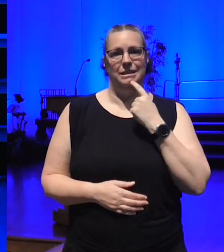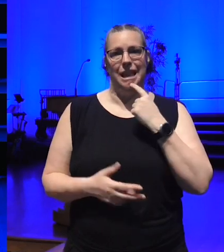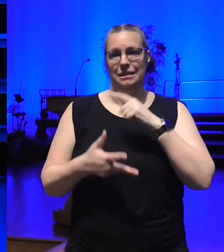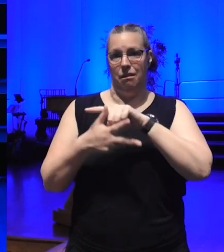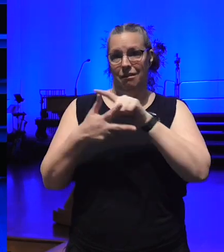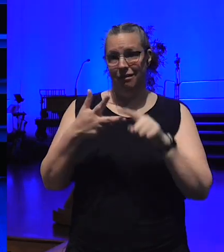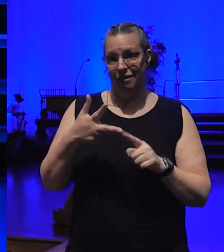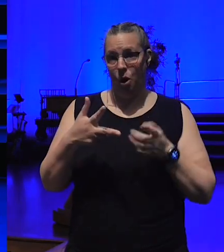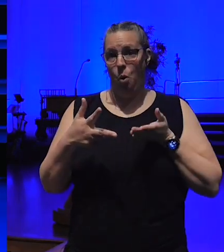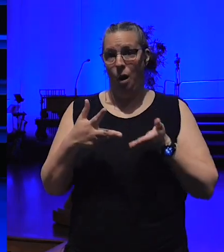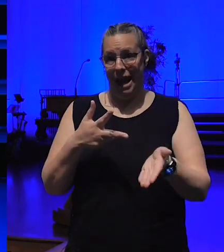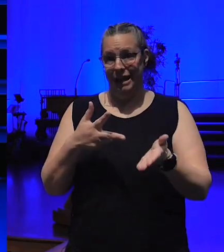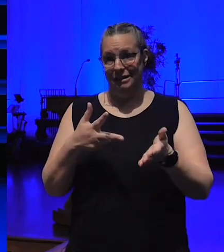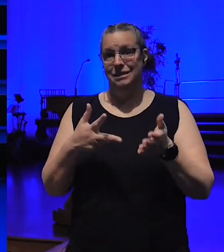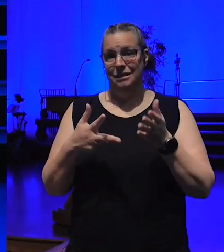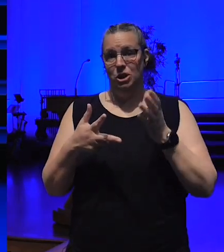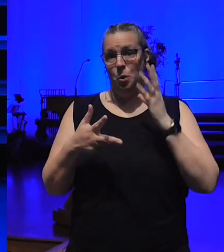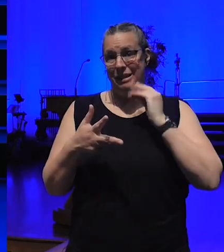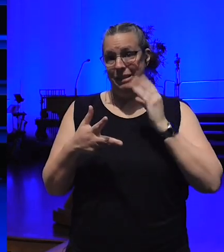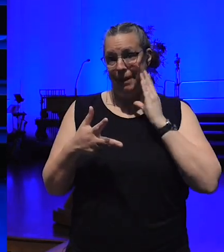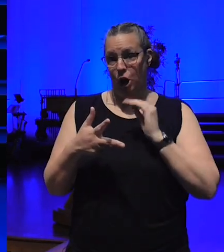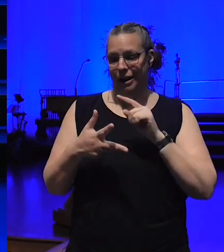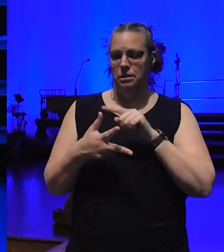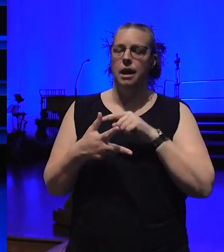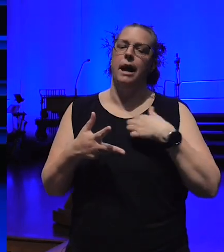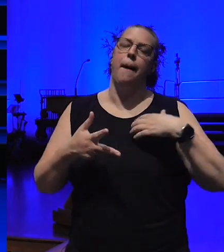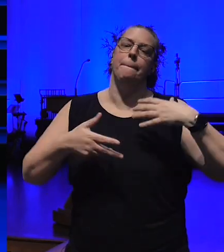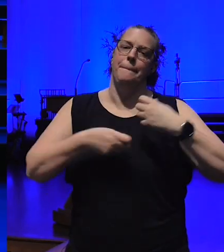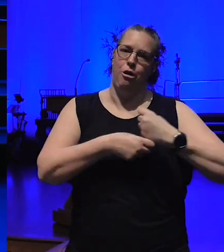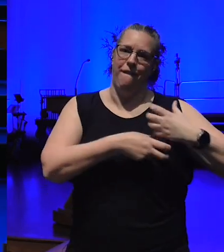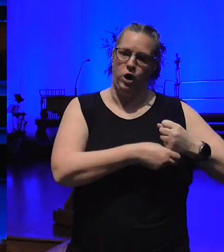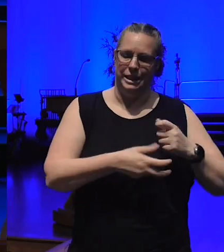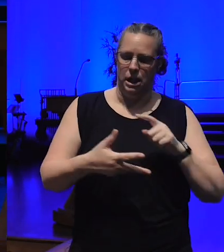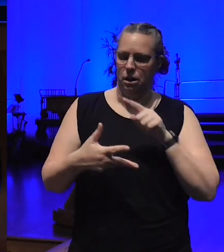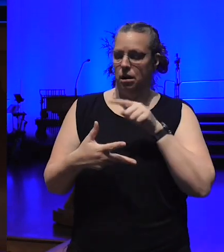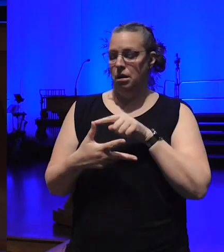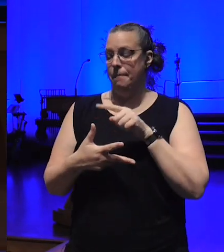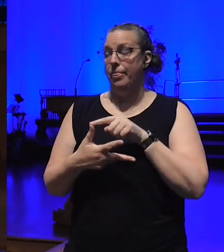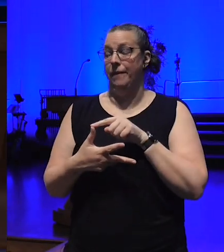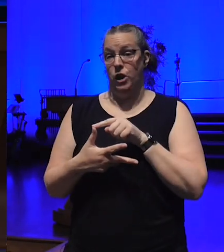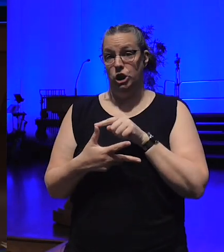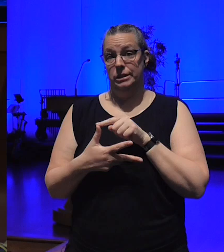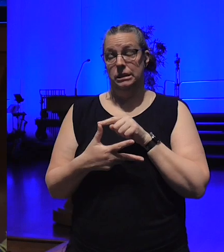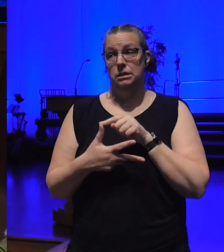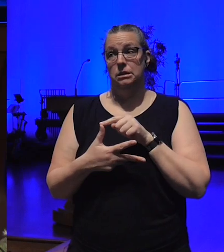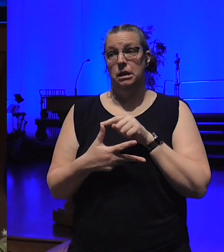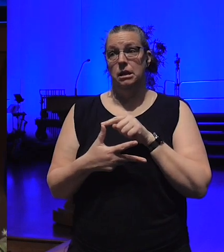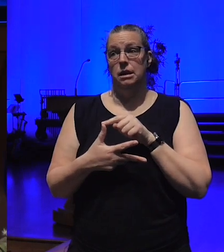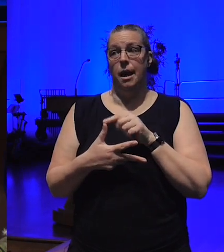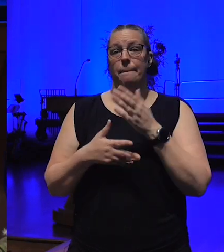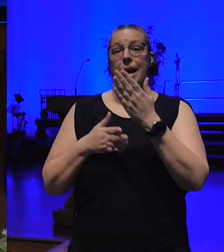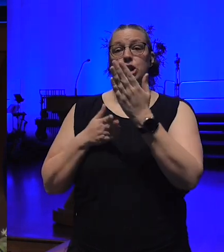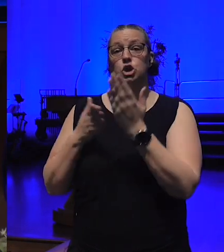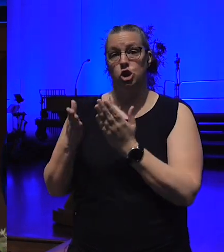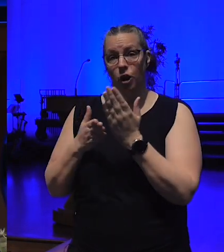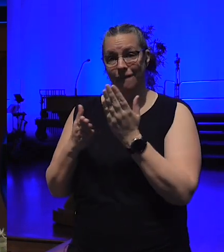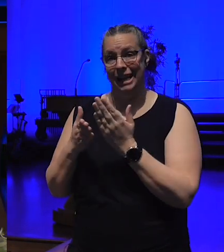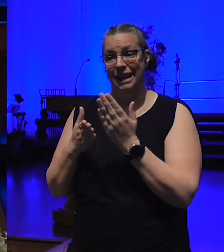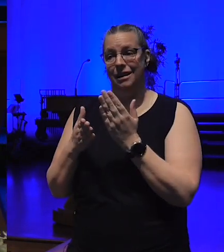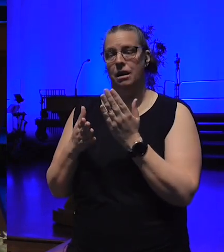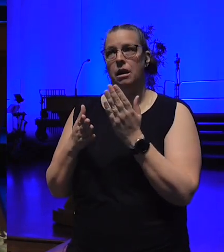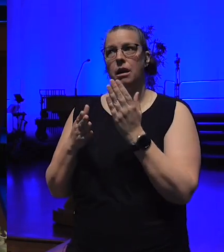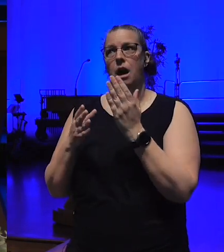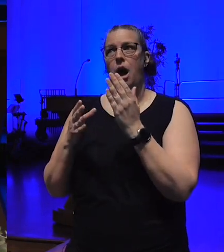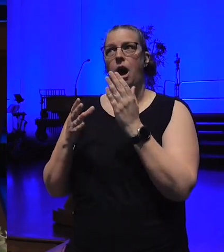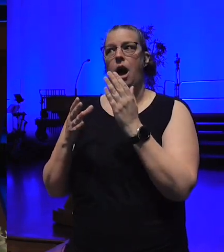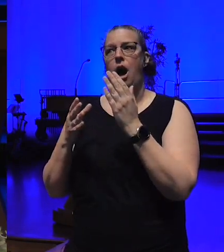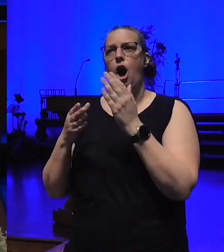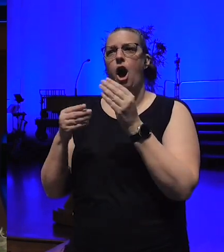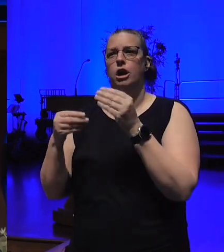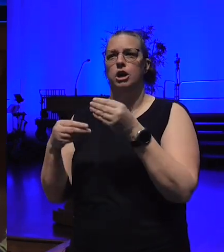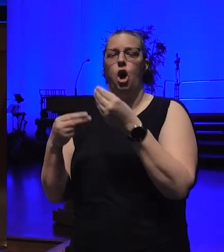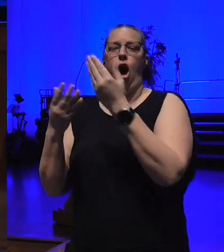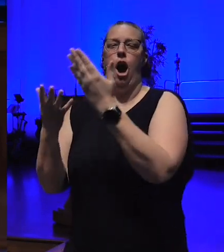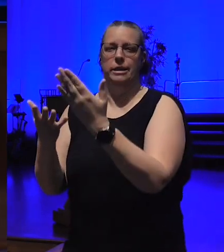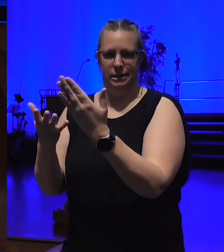experience meaning I'm paraphrasing them the first is by serving a cause greater than ourselves can